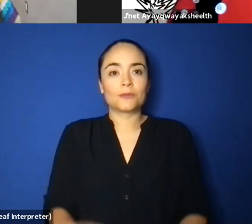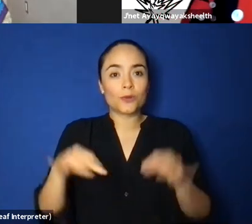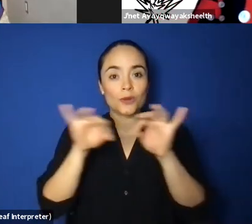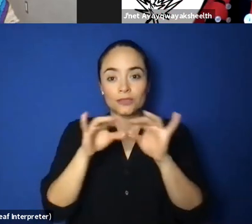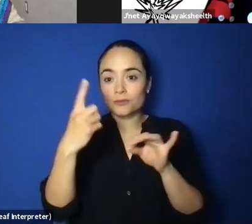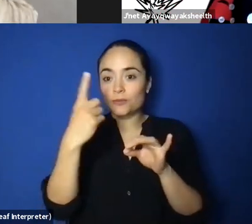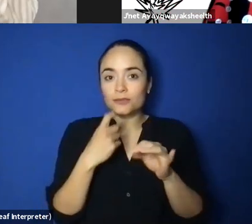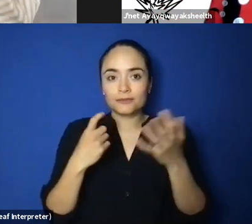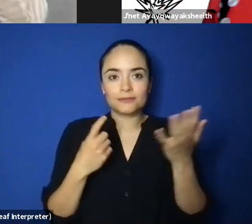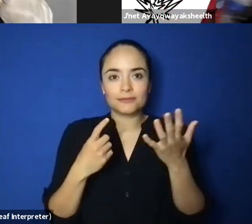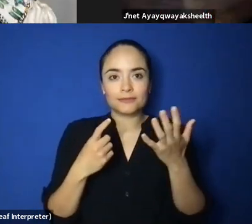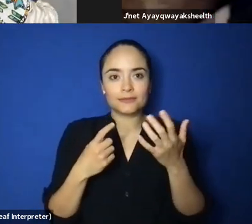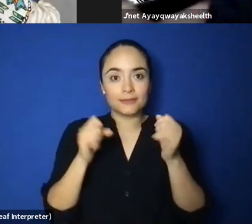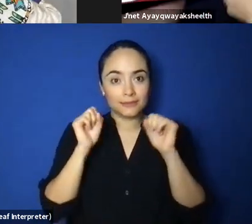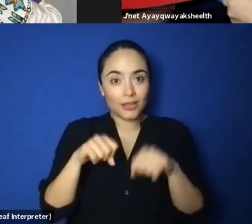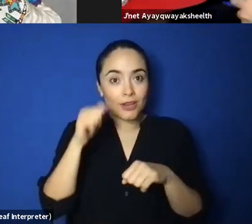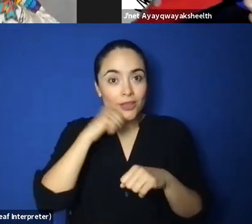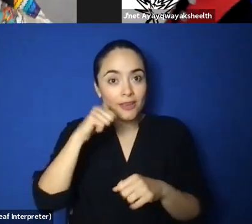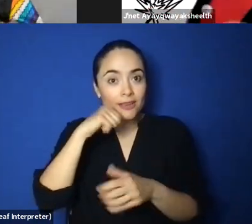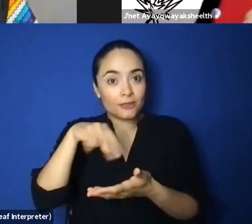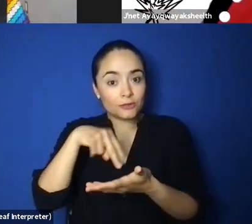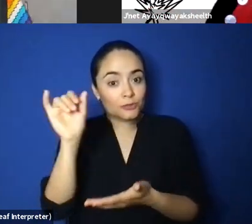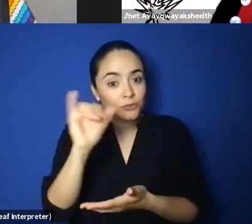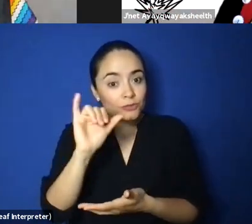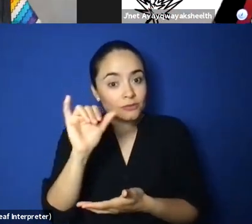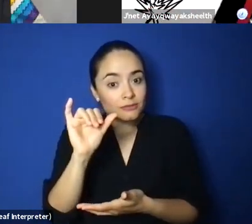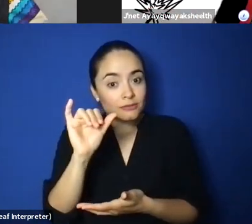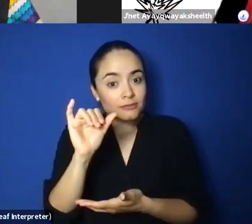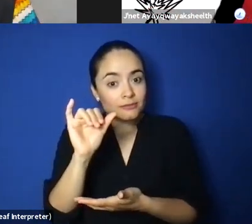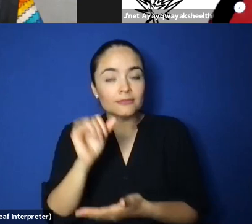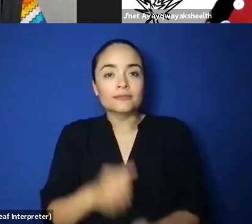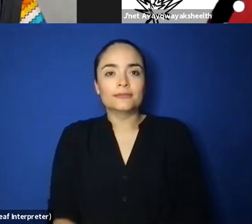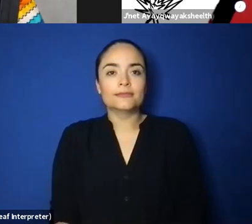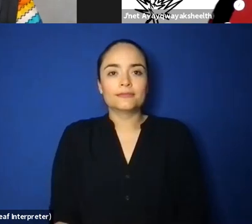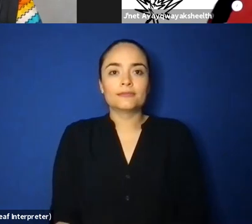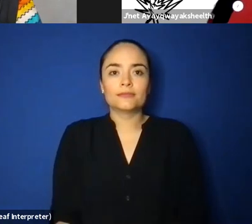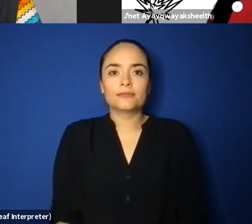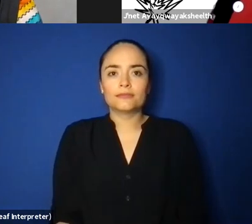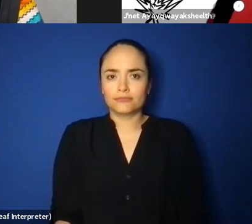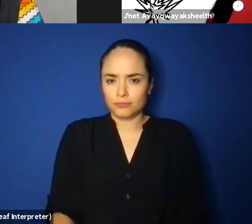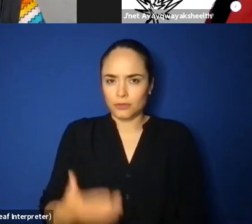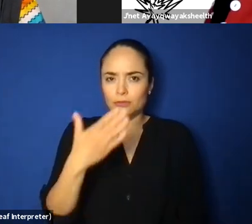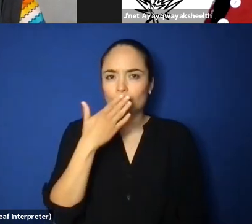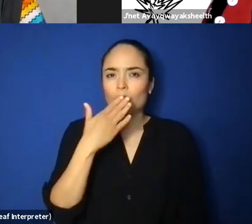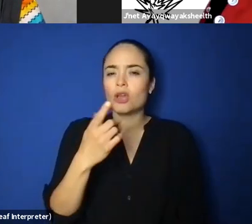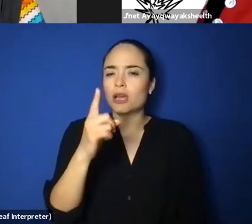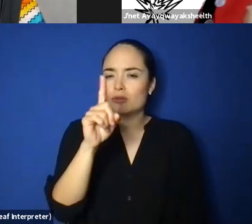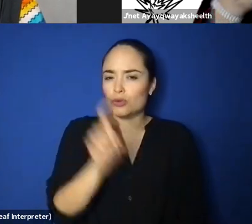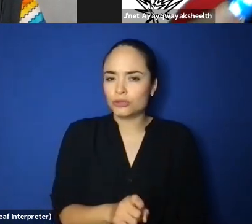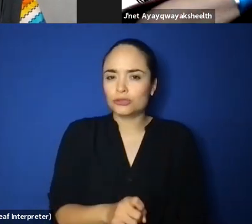That's a really beautiful question as well. So I've been taught that historically, grass dance was for